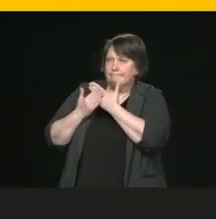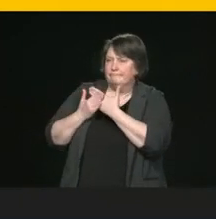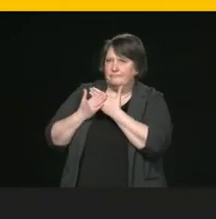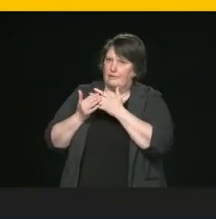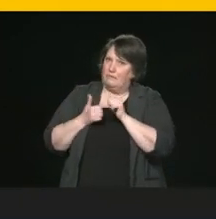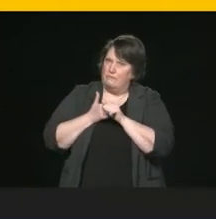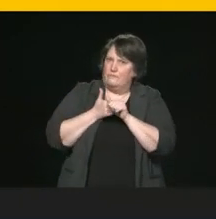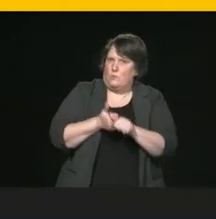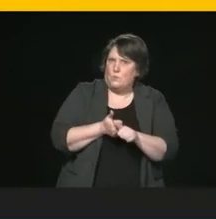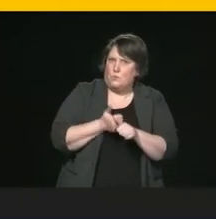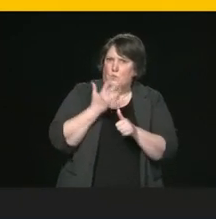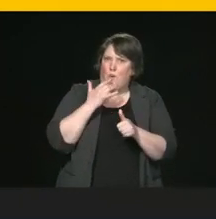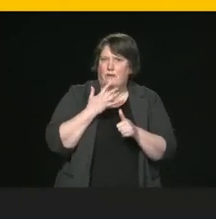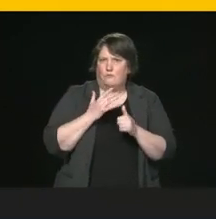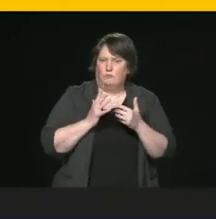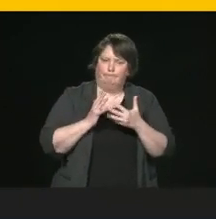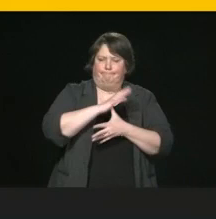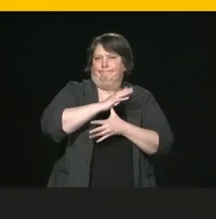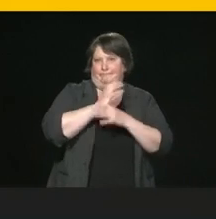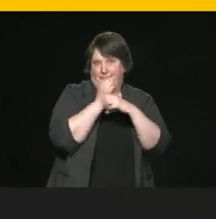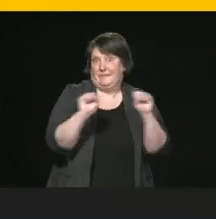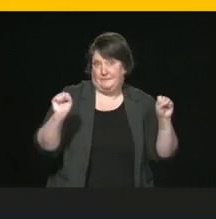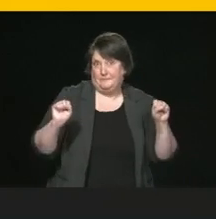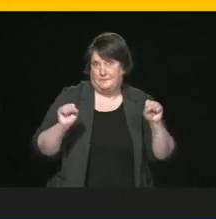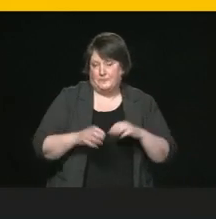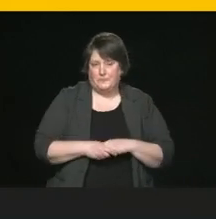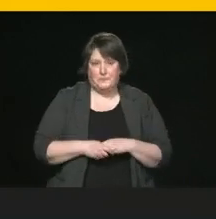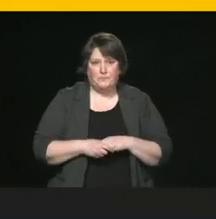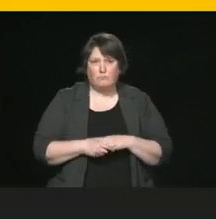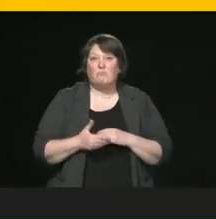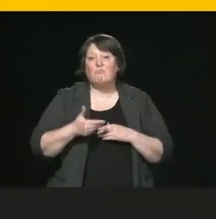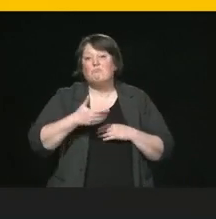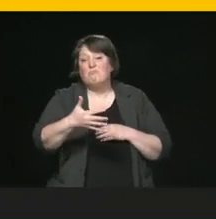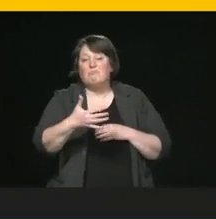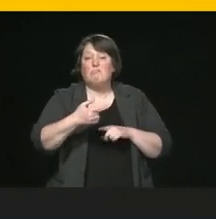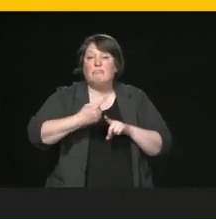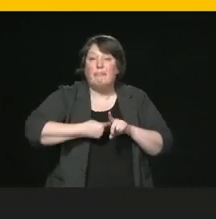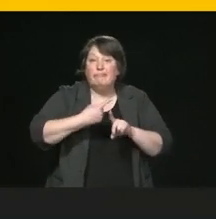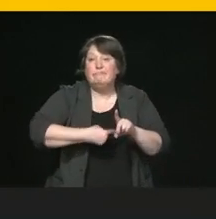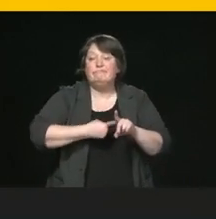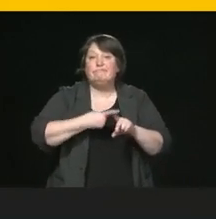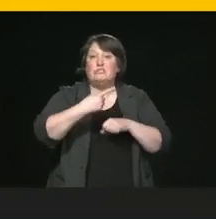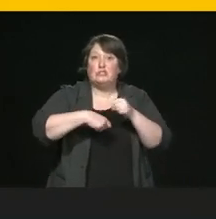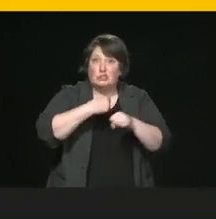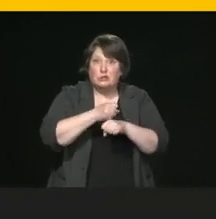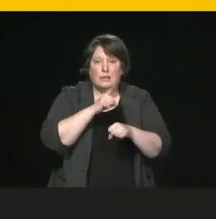BOTH DOMESTICALLY AND INTERNATIONALLY, TO TAKE THE BEST ADVICE POSSIBLE IN KEEPING CANADIANS SAFE.